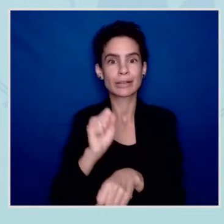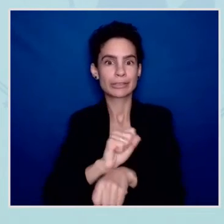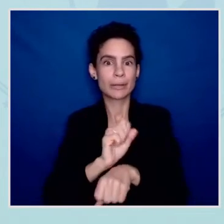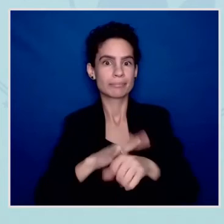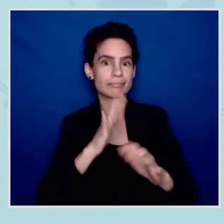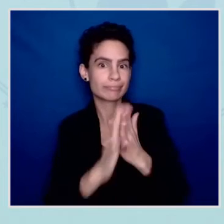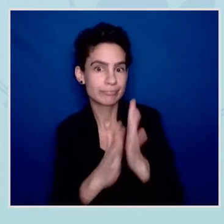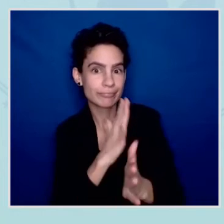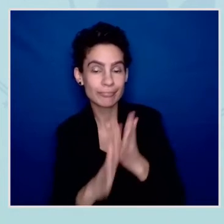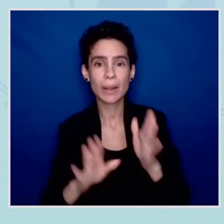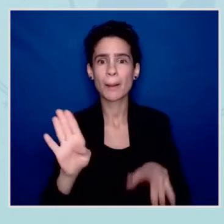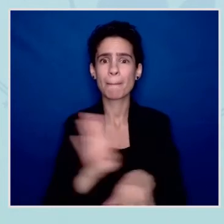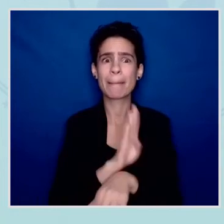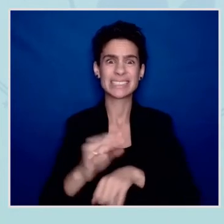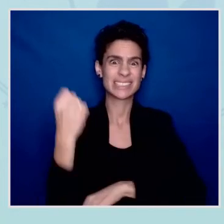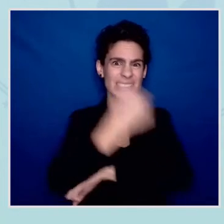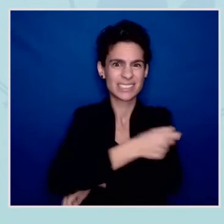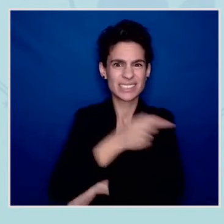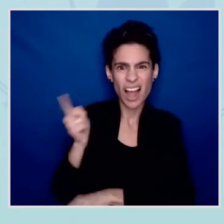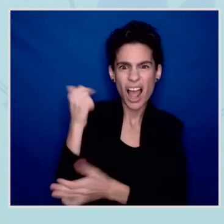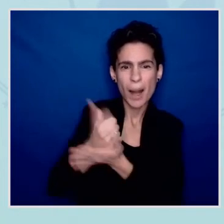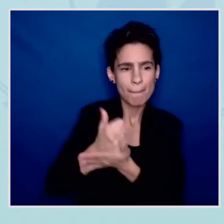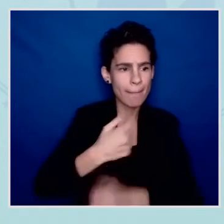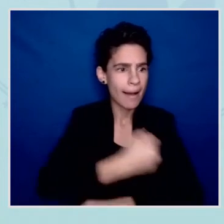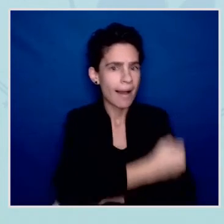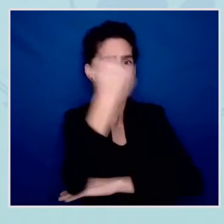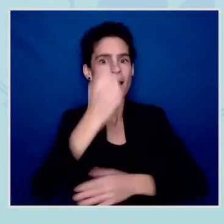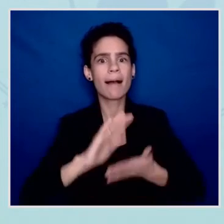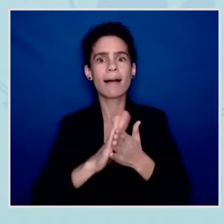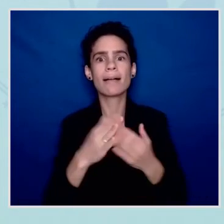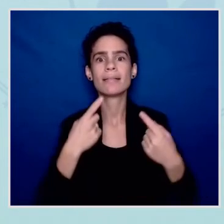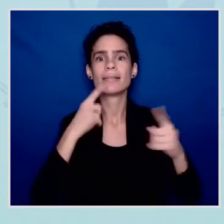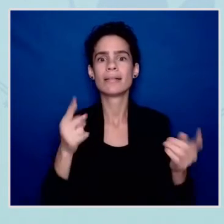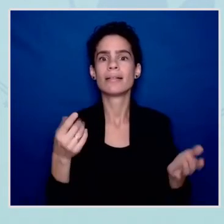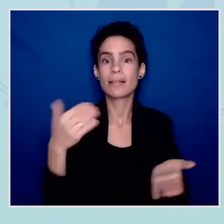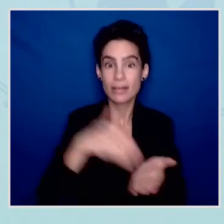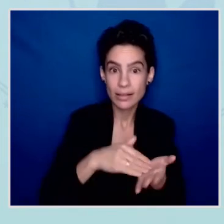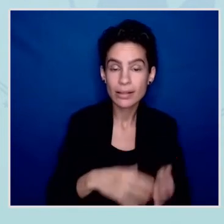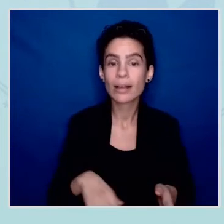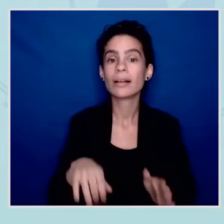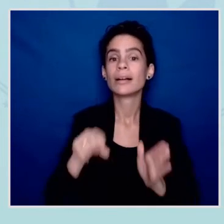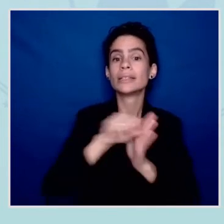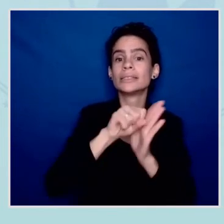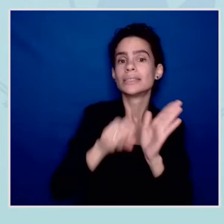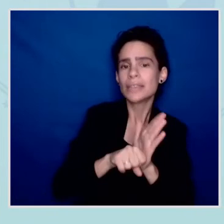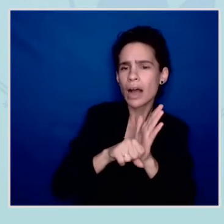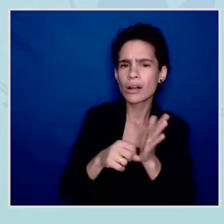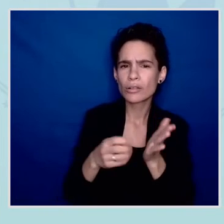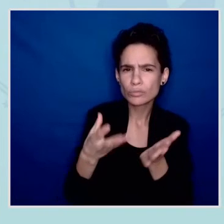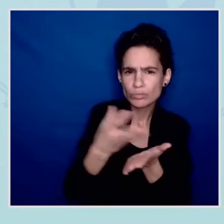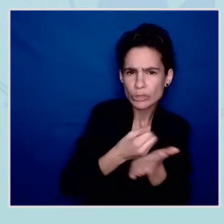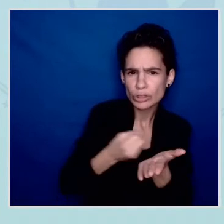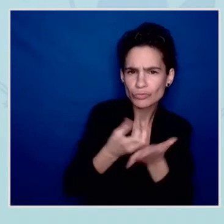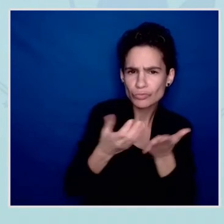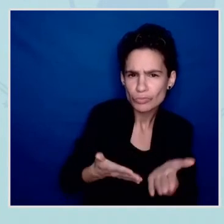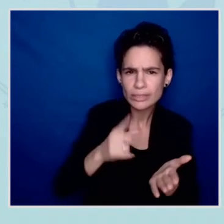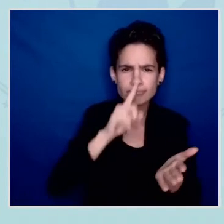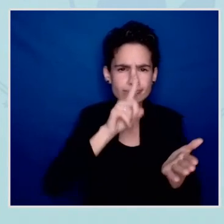CAME FROM, SHE BECAME A